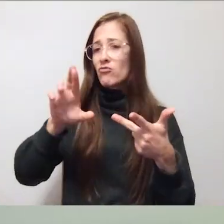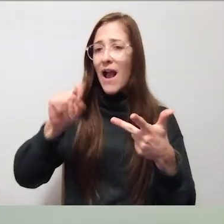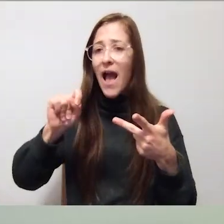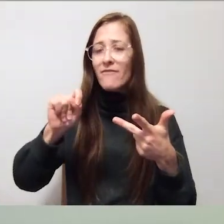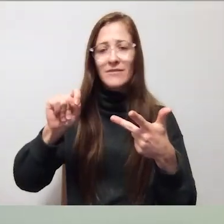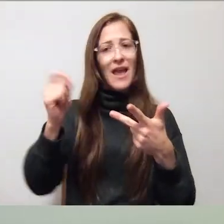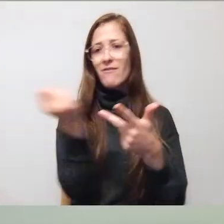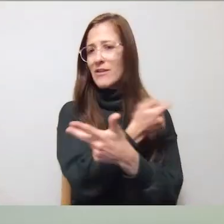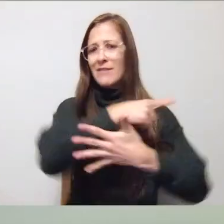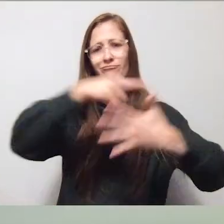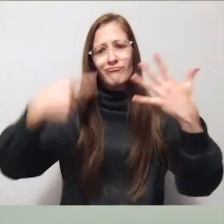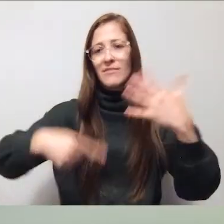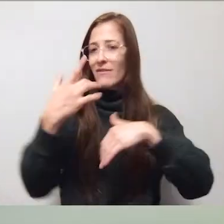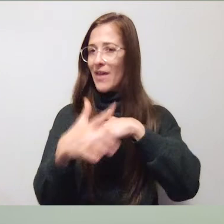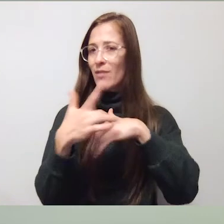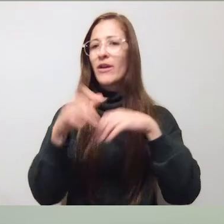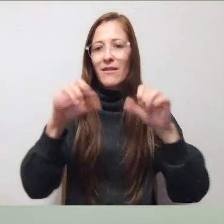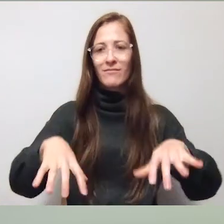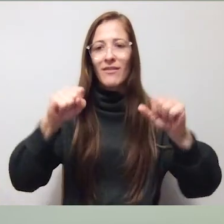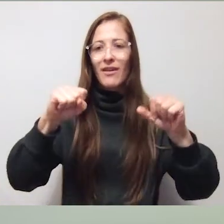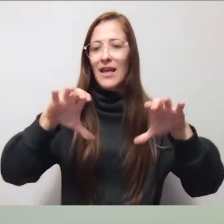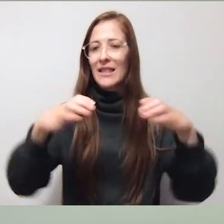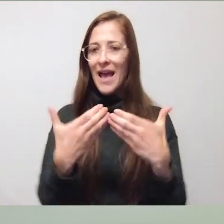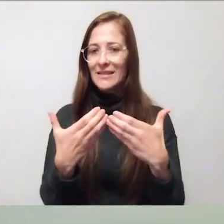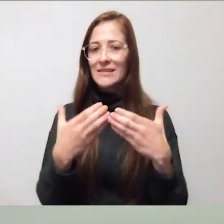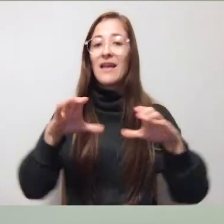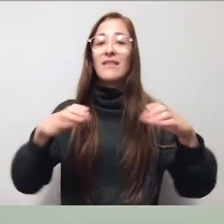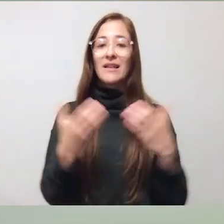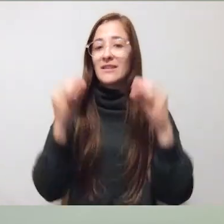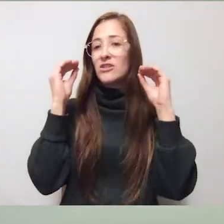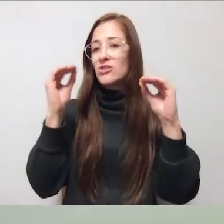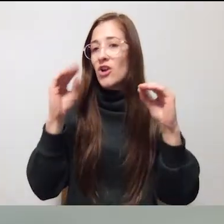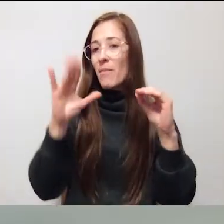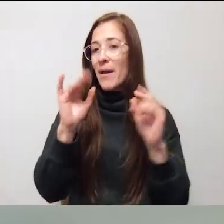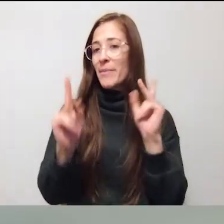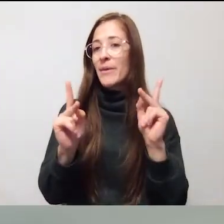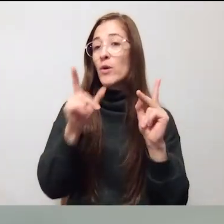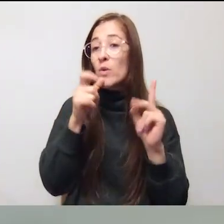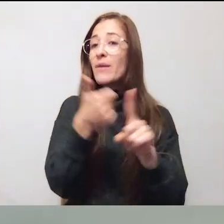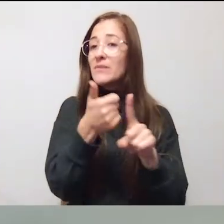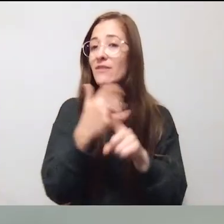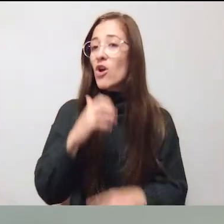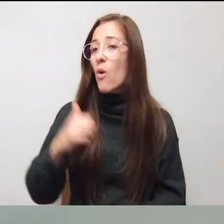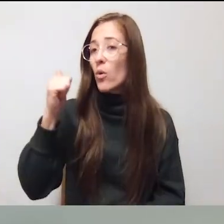And the nice thing about GetSetUp is the classes are all taught by people that are older themselves. They go through a vetting process.